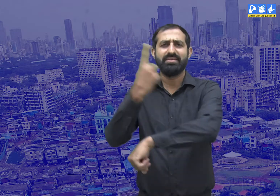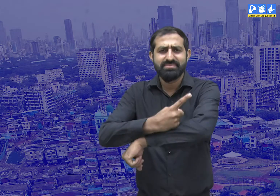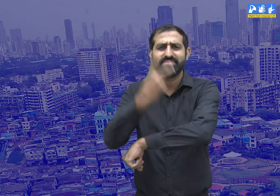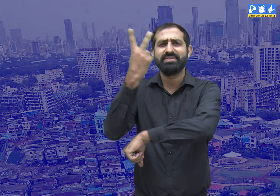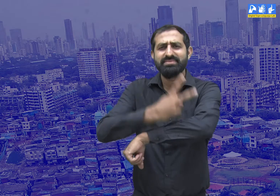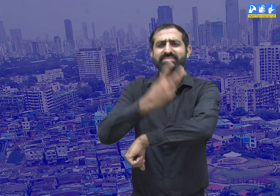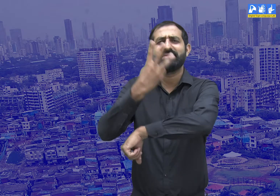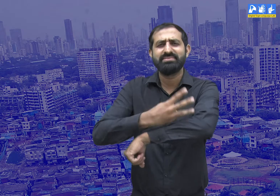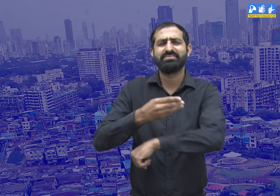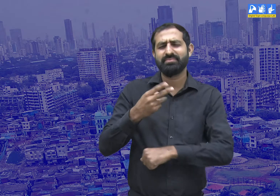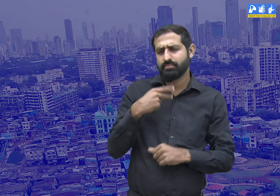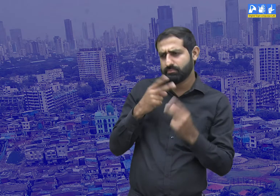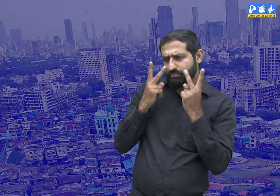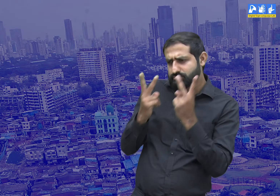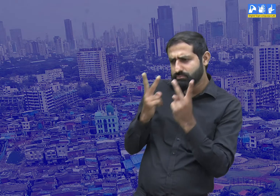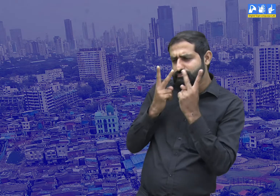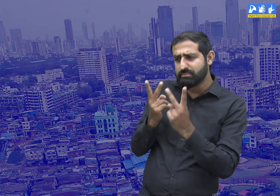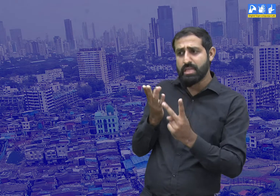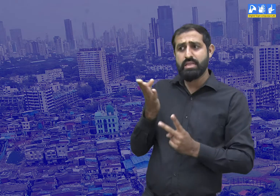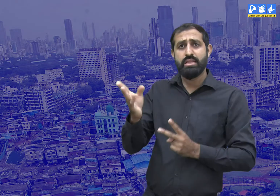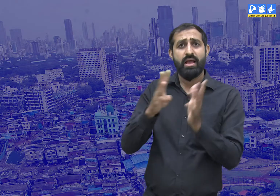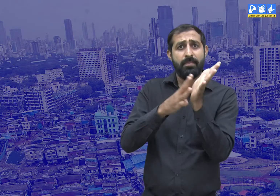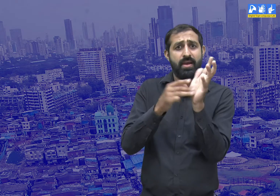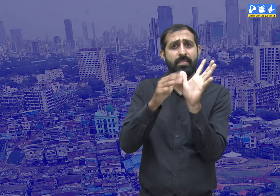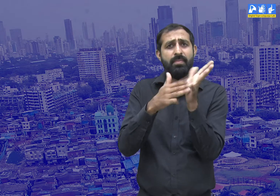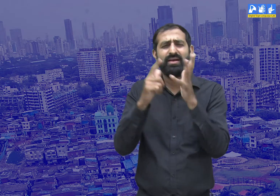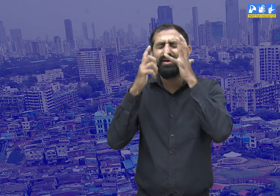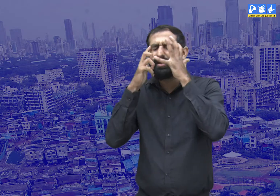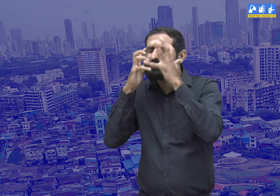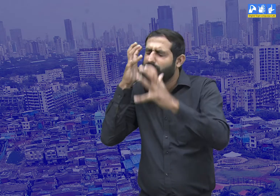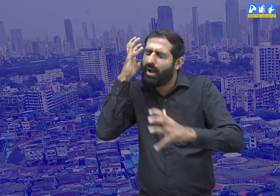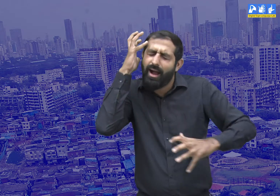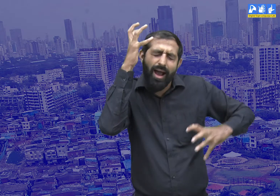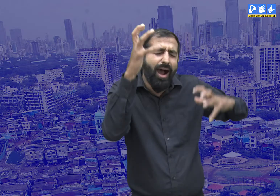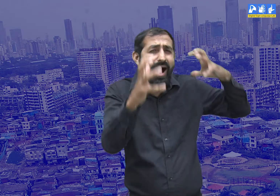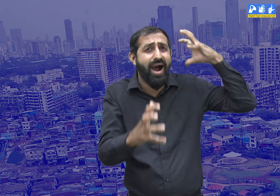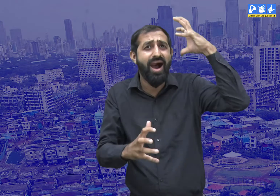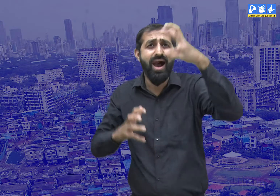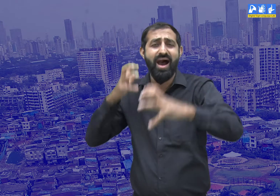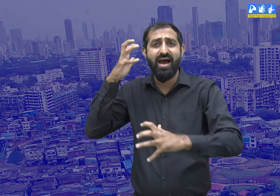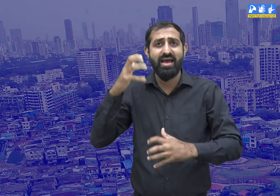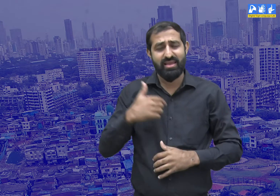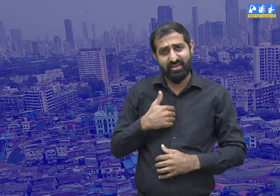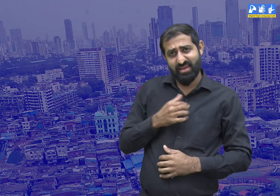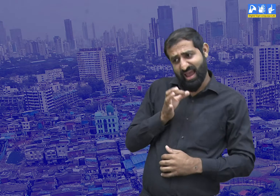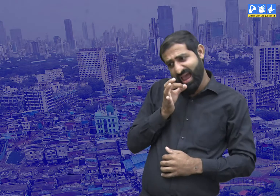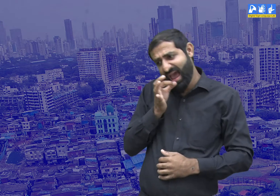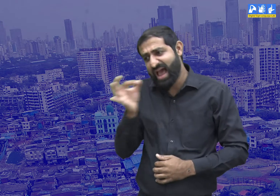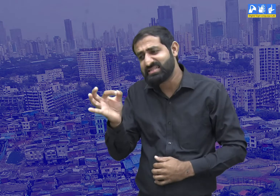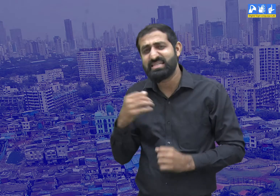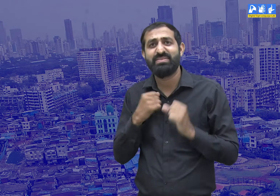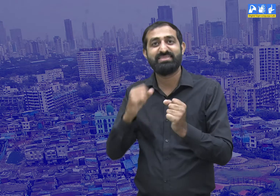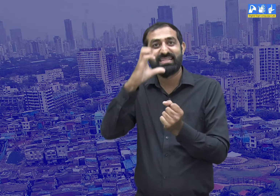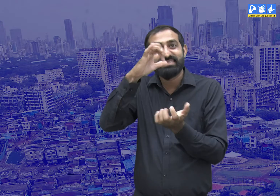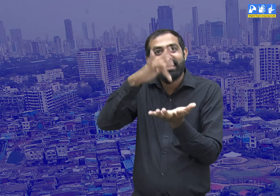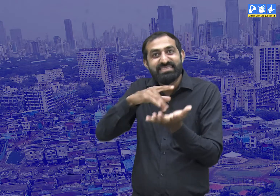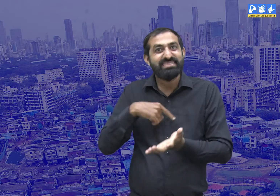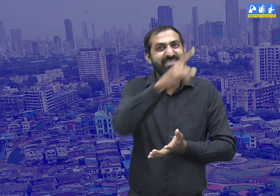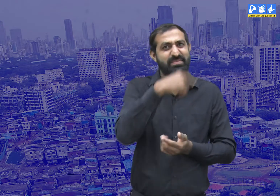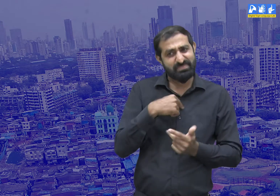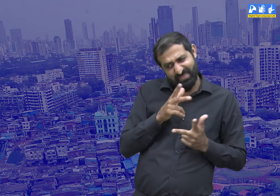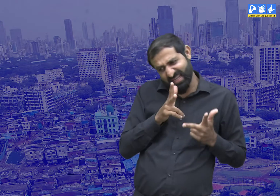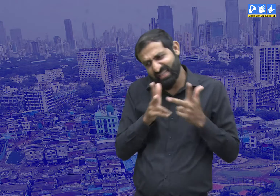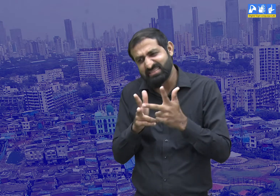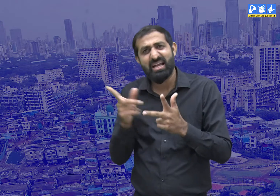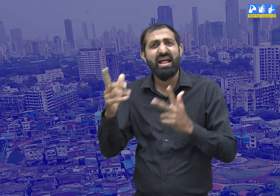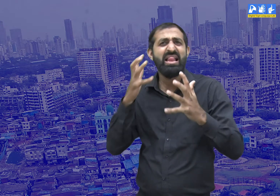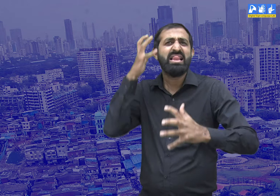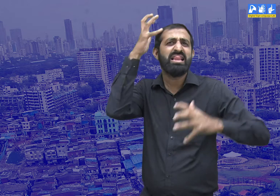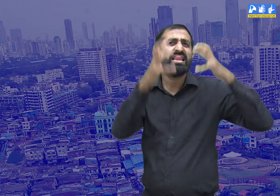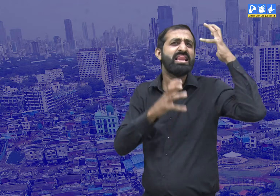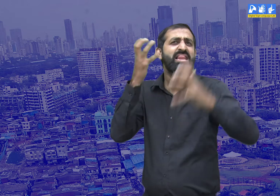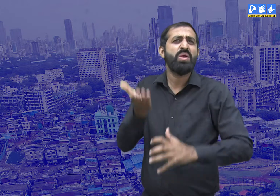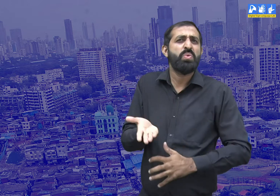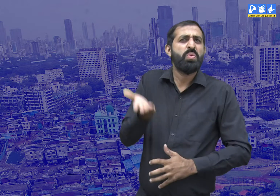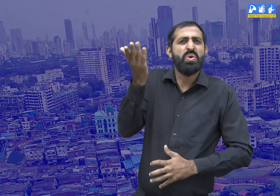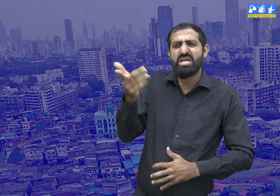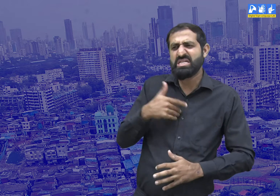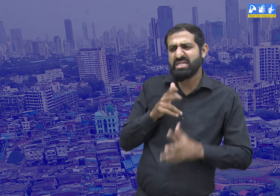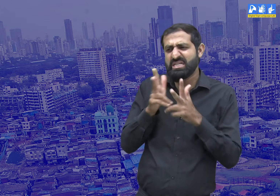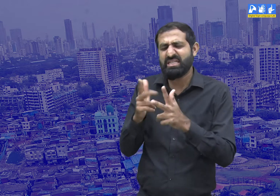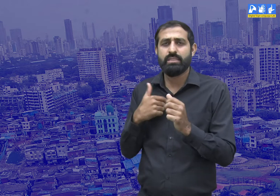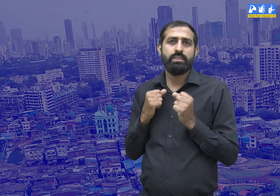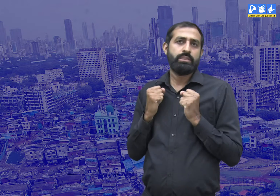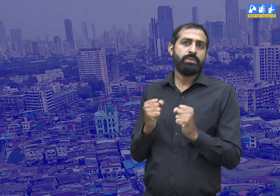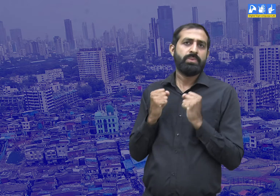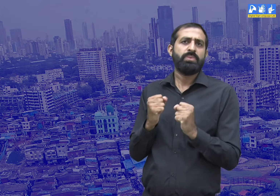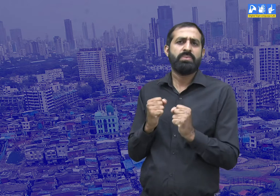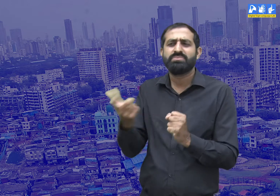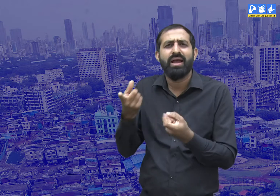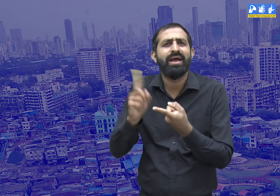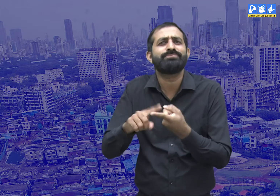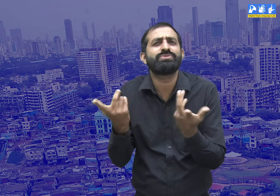These days Mama is so worried. I cannot ask him to take me to Chowpatti.